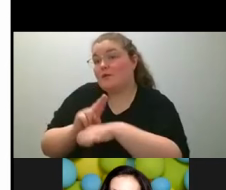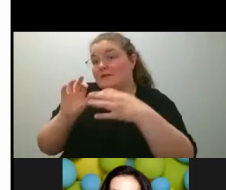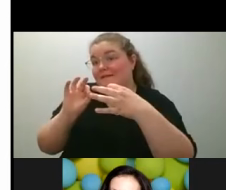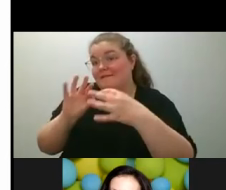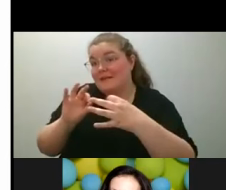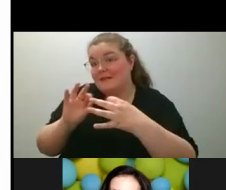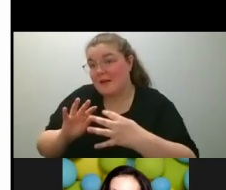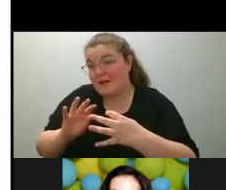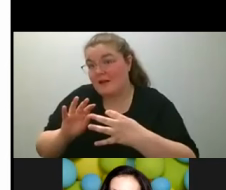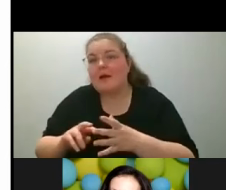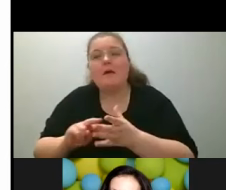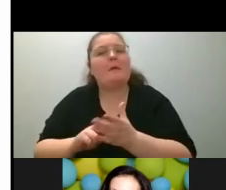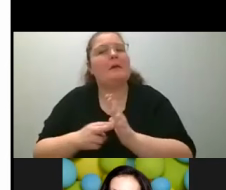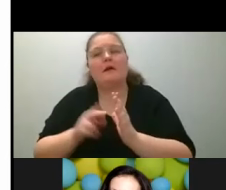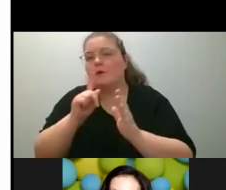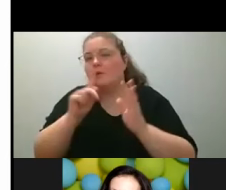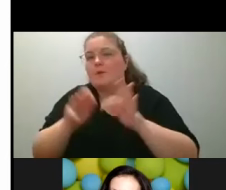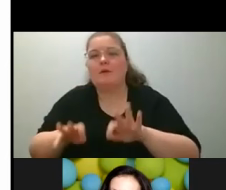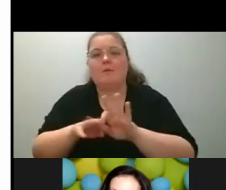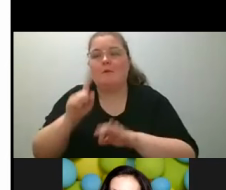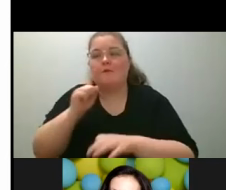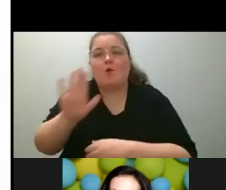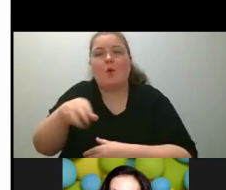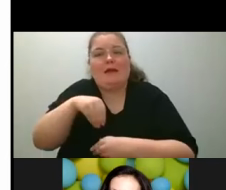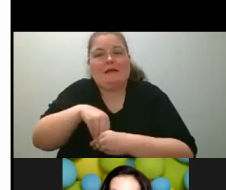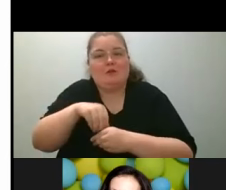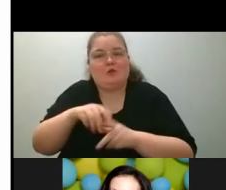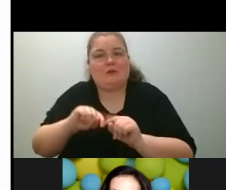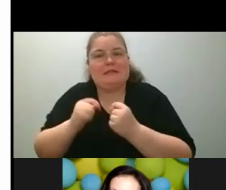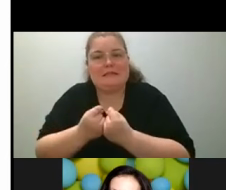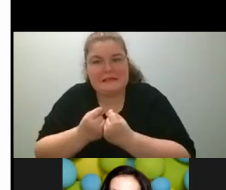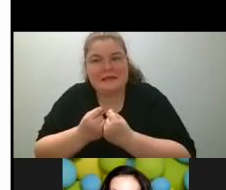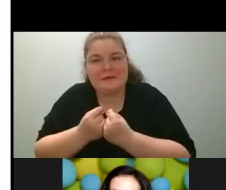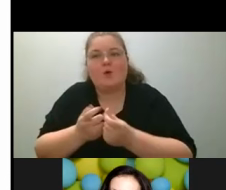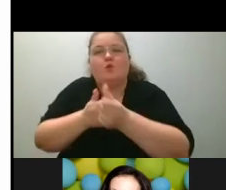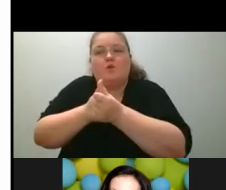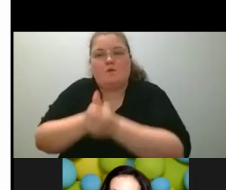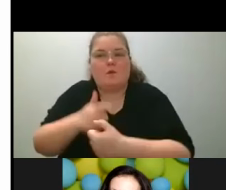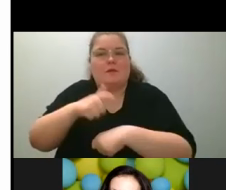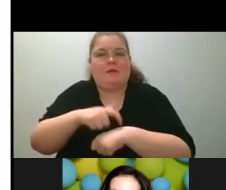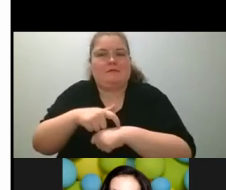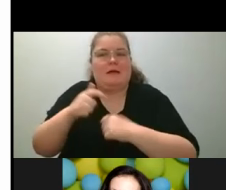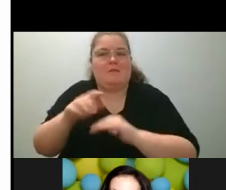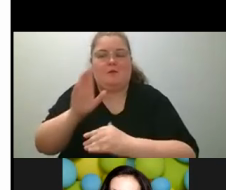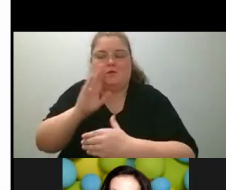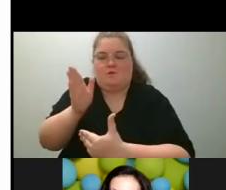then it's critical for your internal team members to meet the deadlines that we will need to finalize the project.